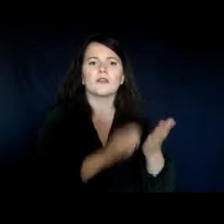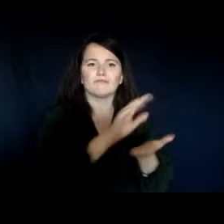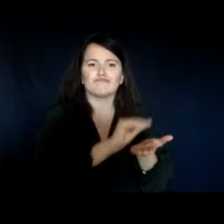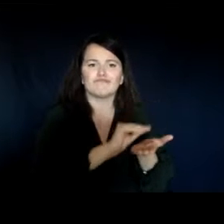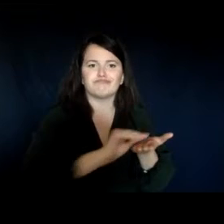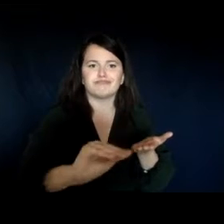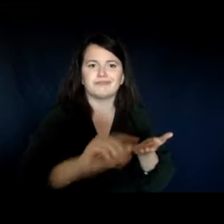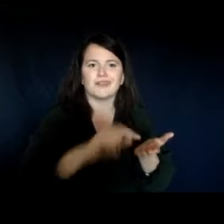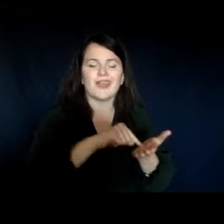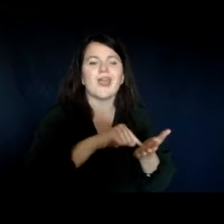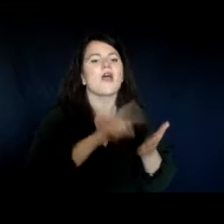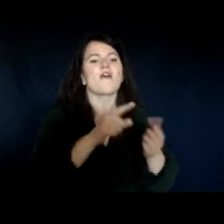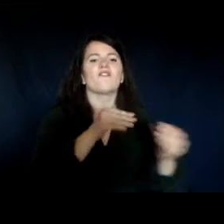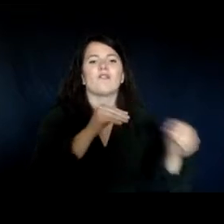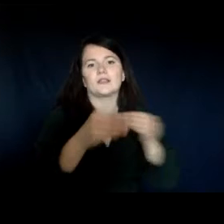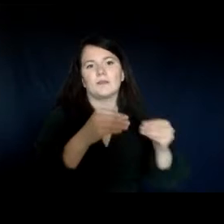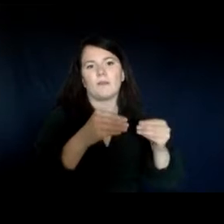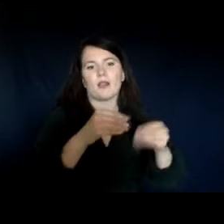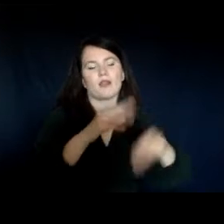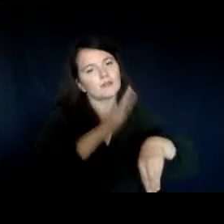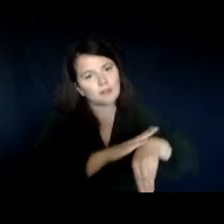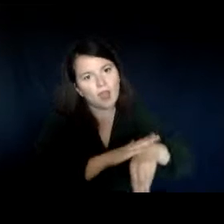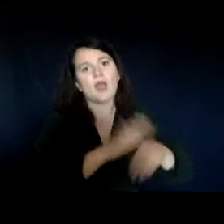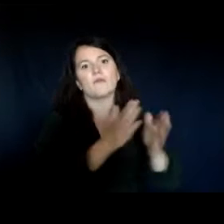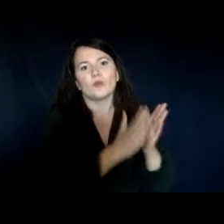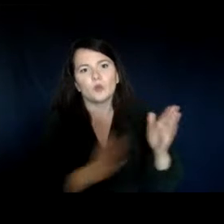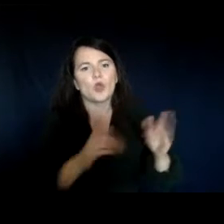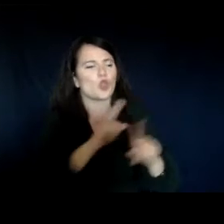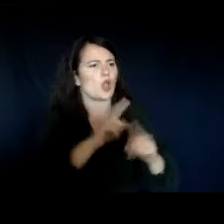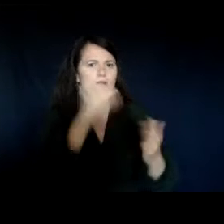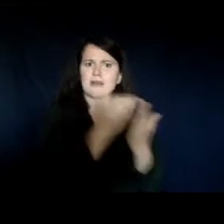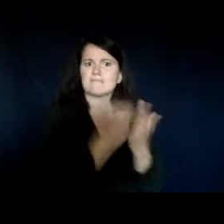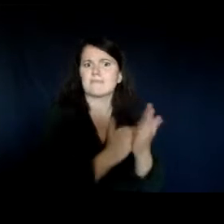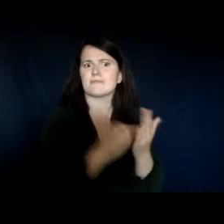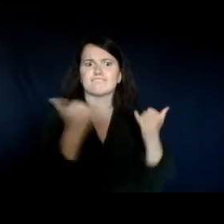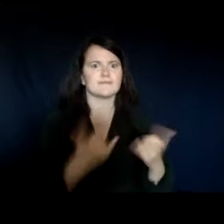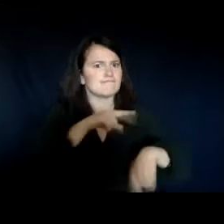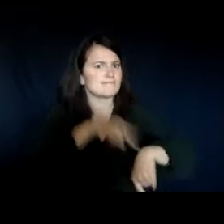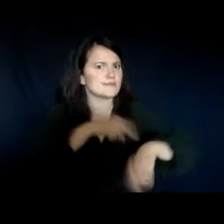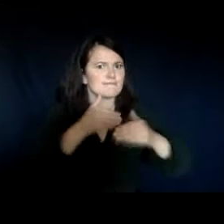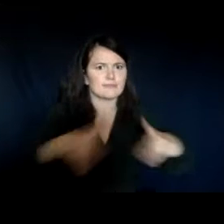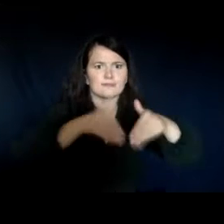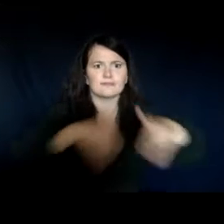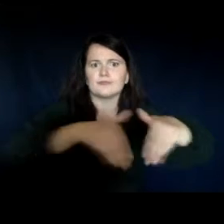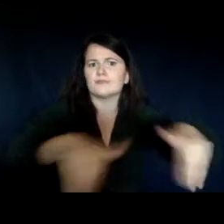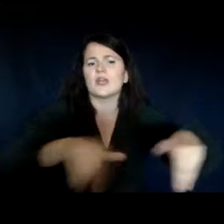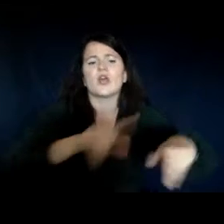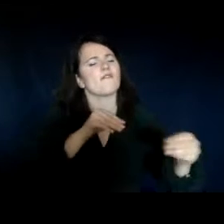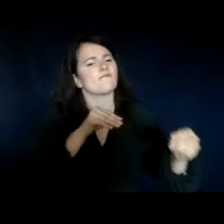with the provided in the CRII package.